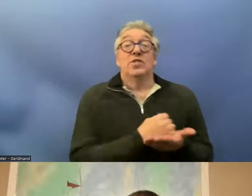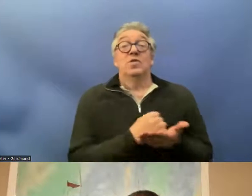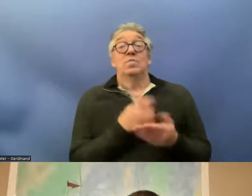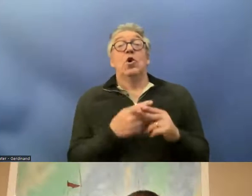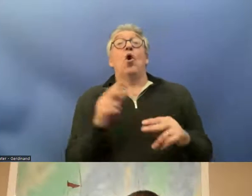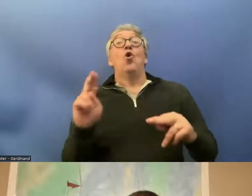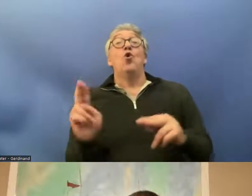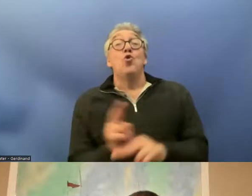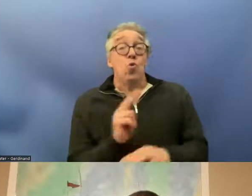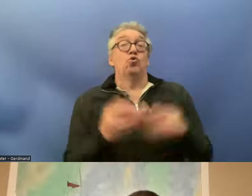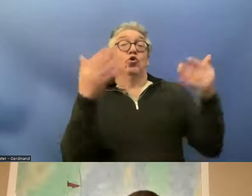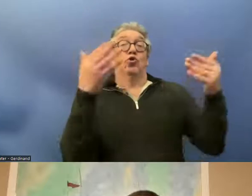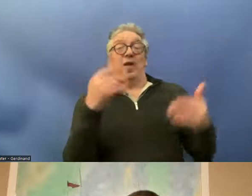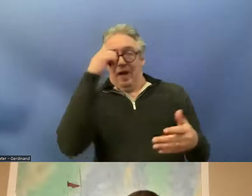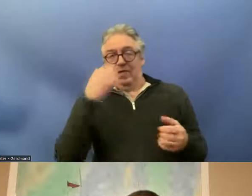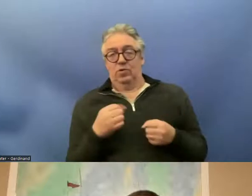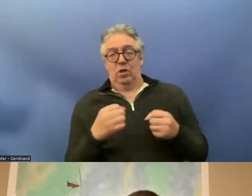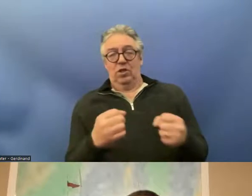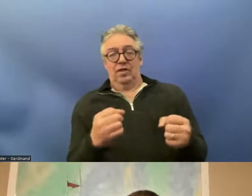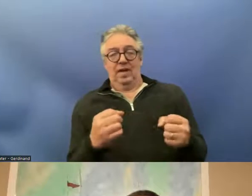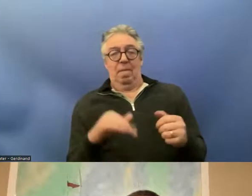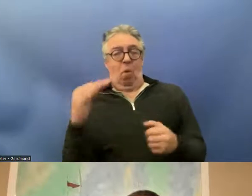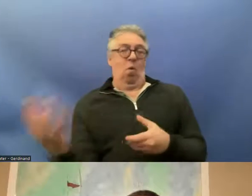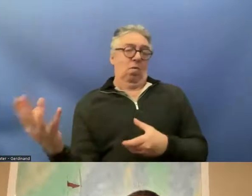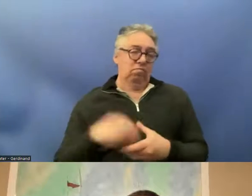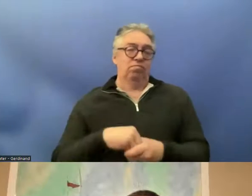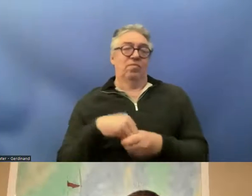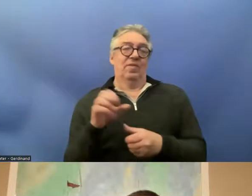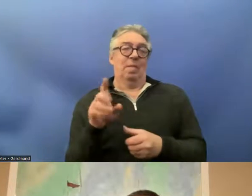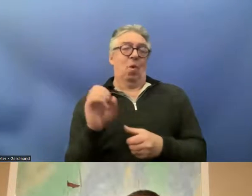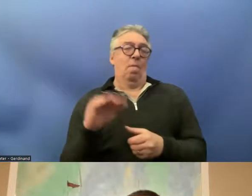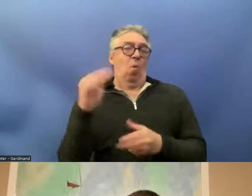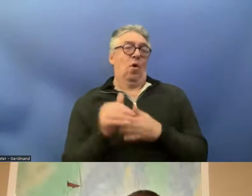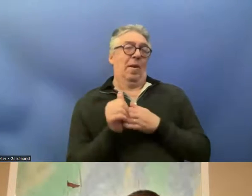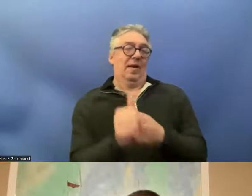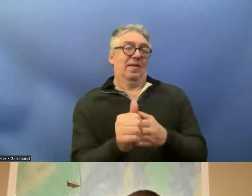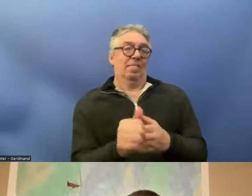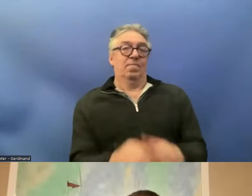for data. And the last thing I would say in this very short summary of how we see the bigger picture